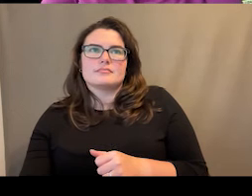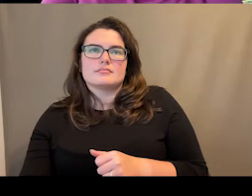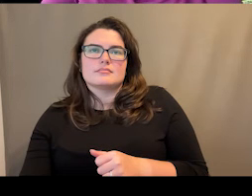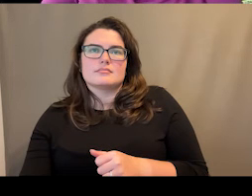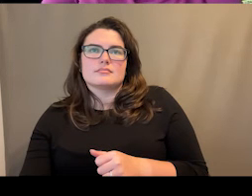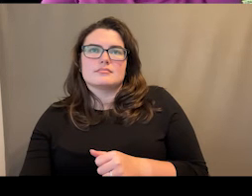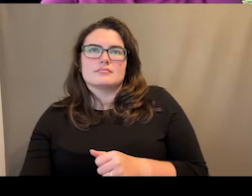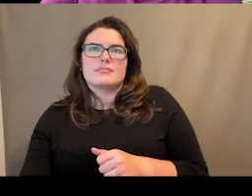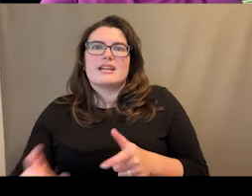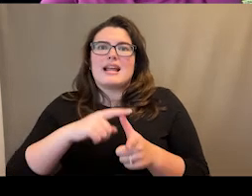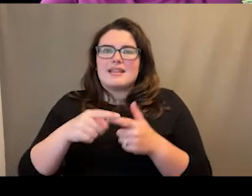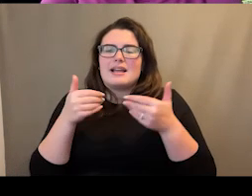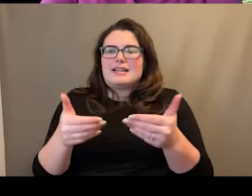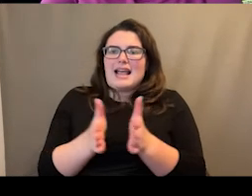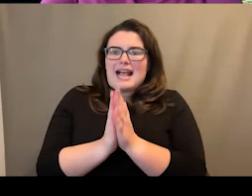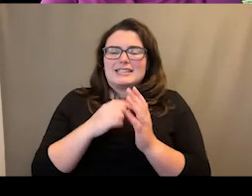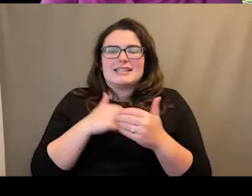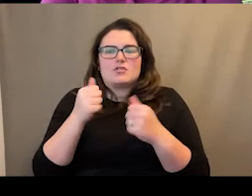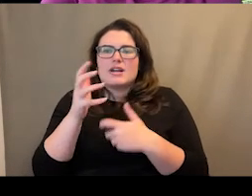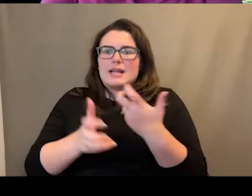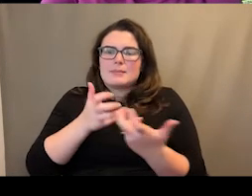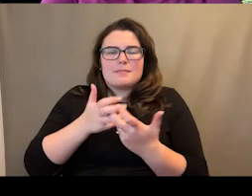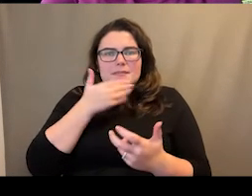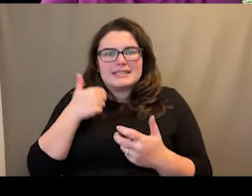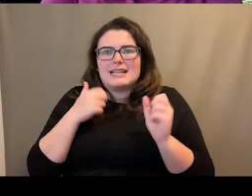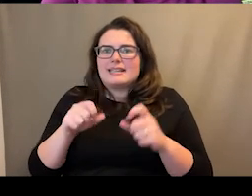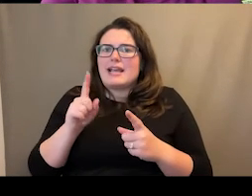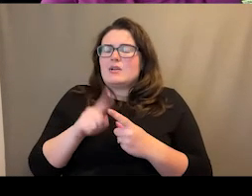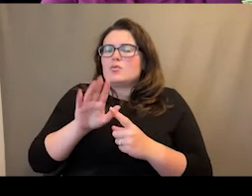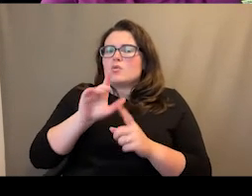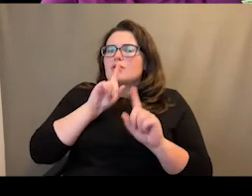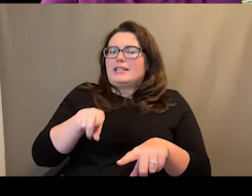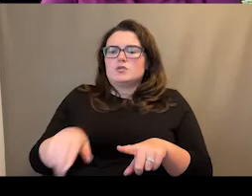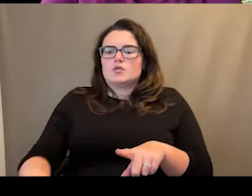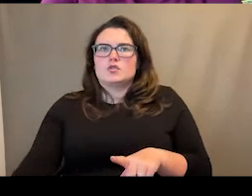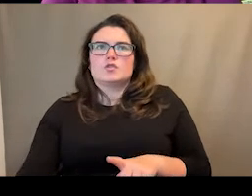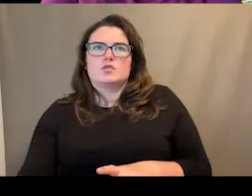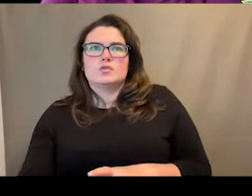possible to tailor my answer to your particular question. If at any point you have